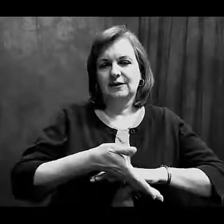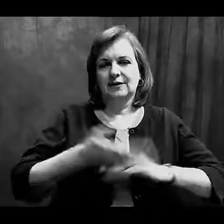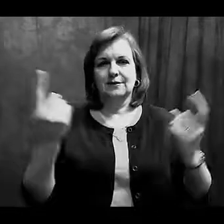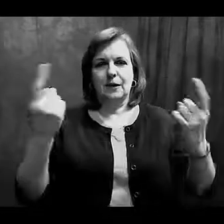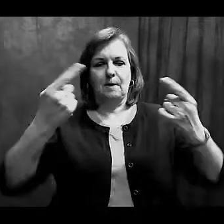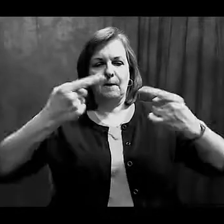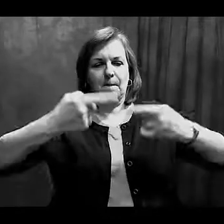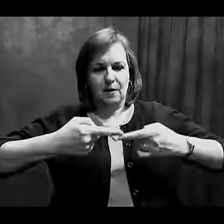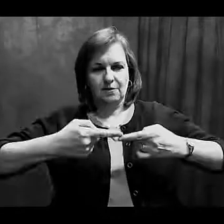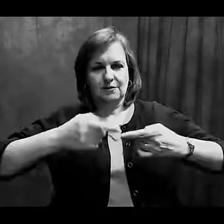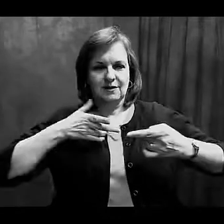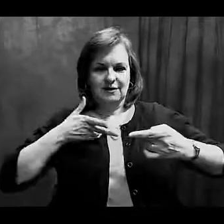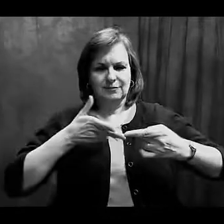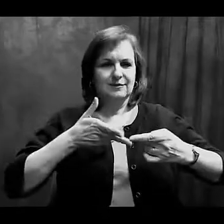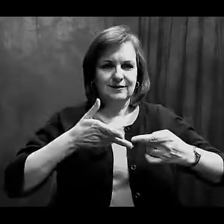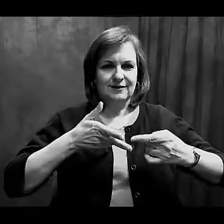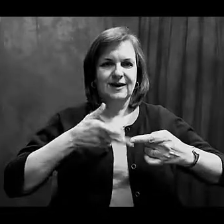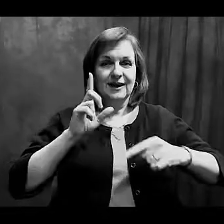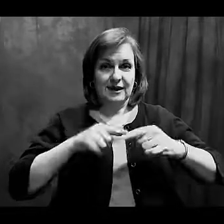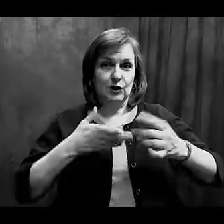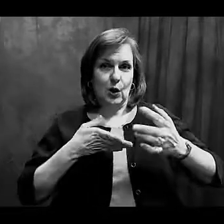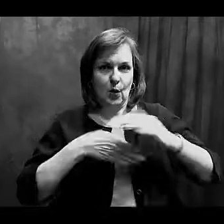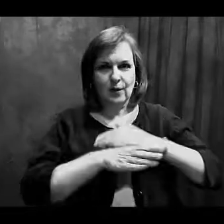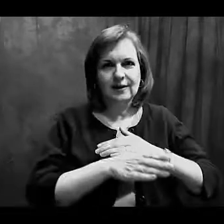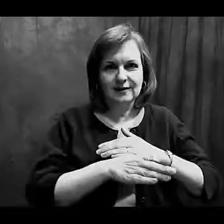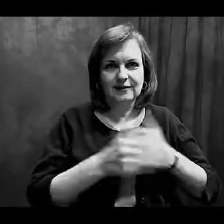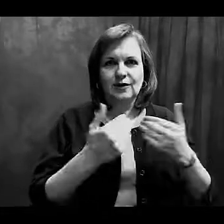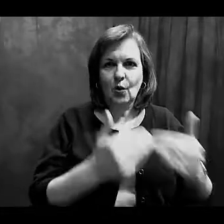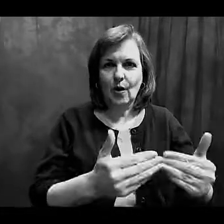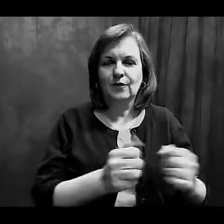are you allowed to move to the next phase?